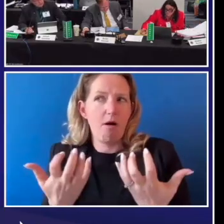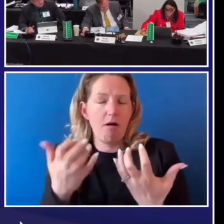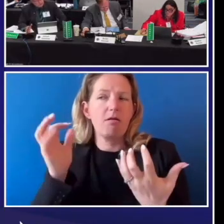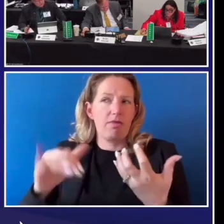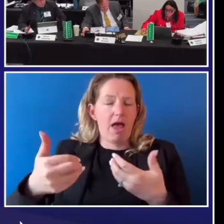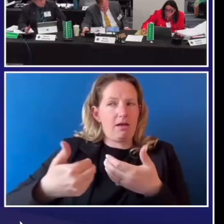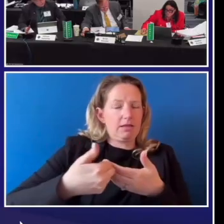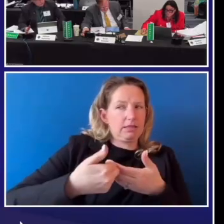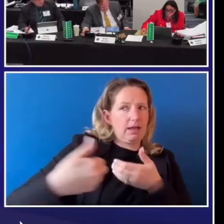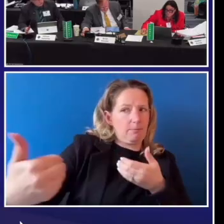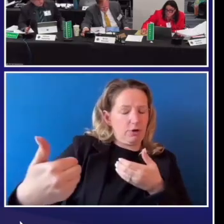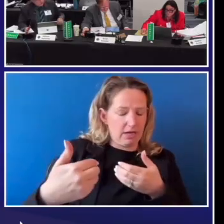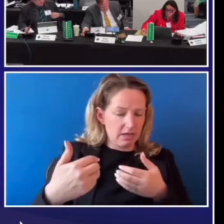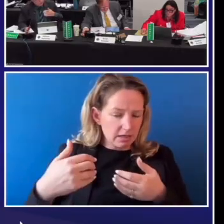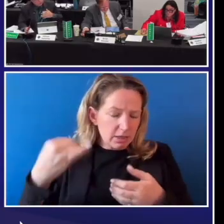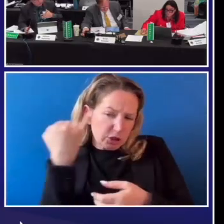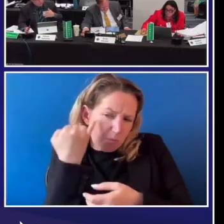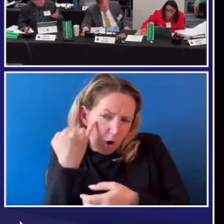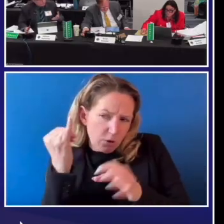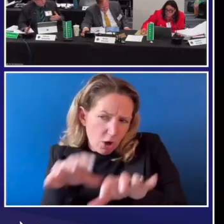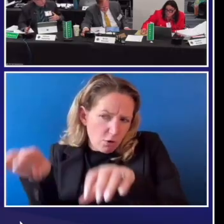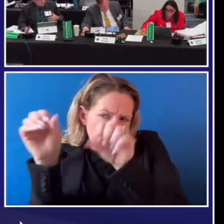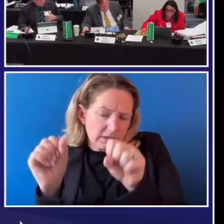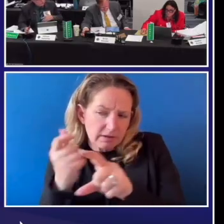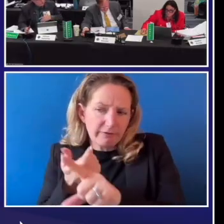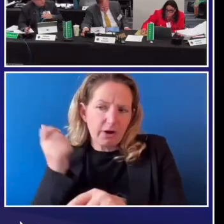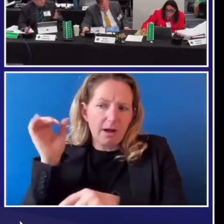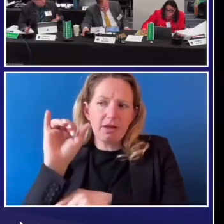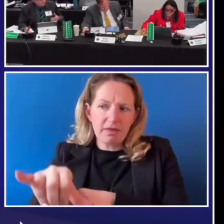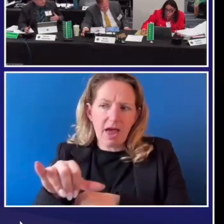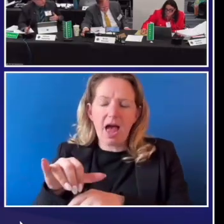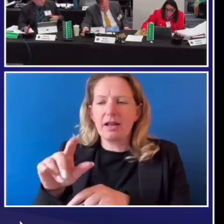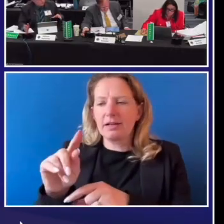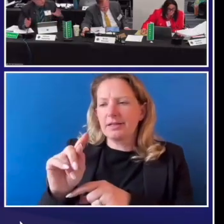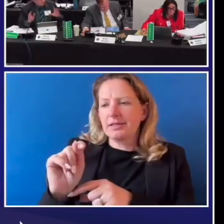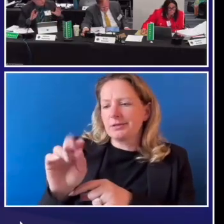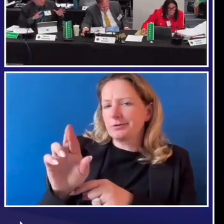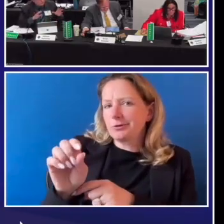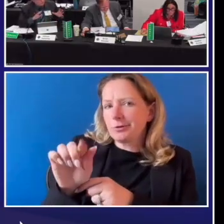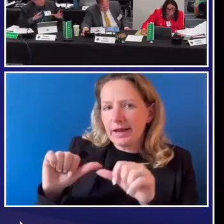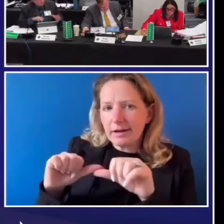a trade association and they provide housekeeping or IT support, but they're not the commission,